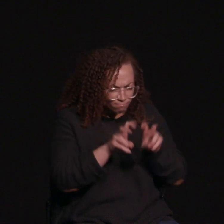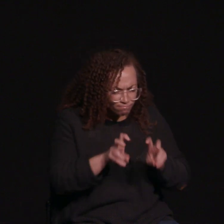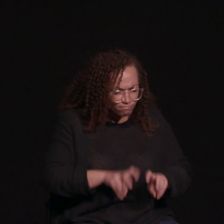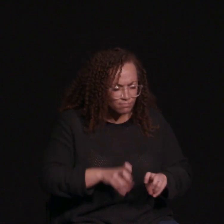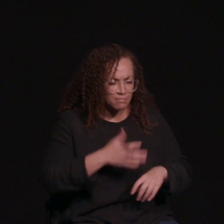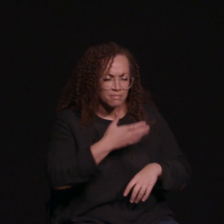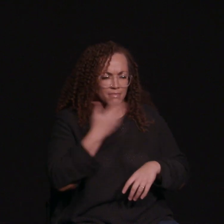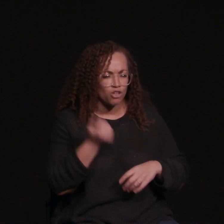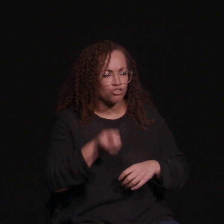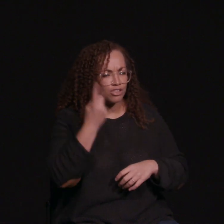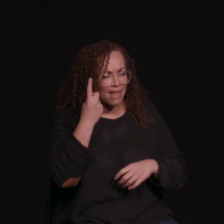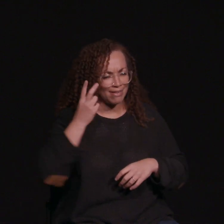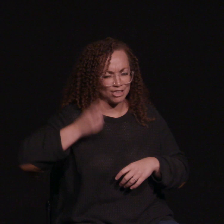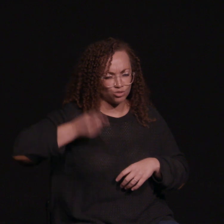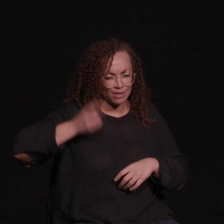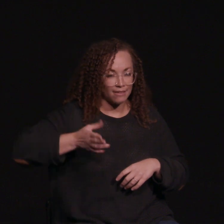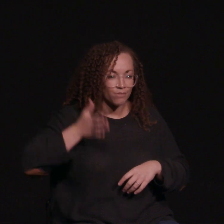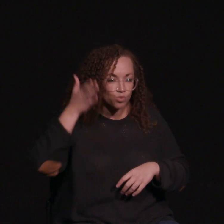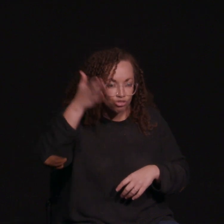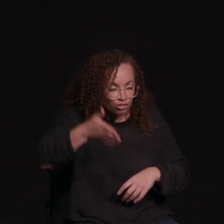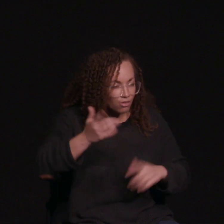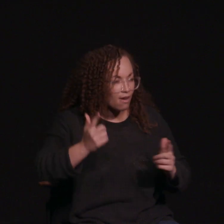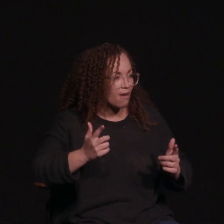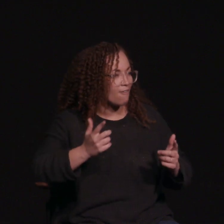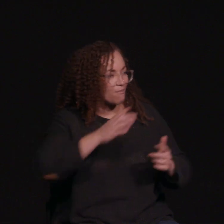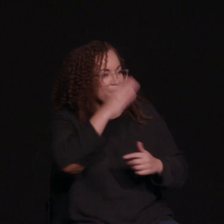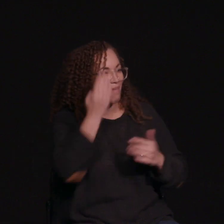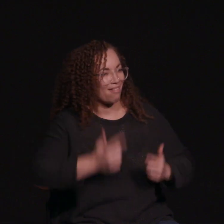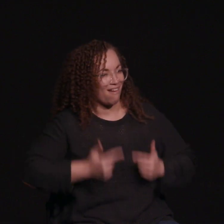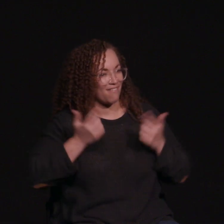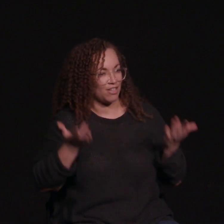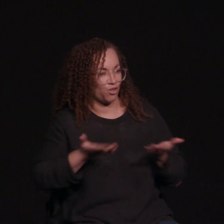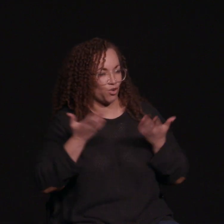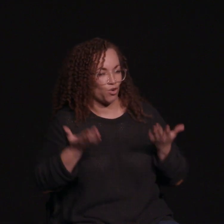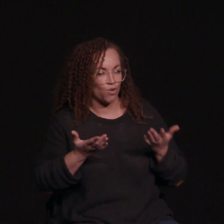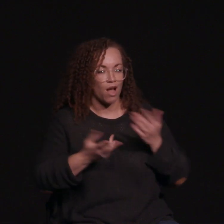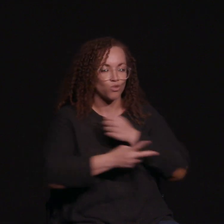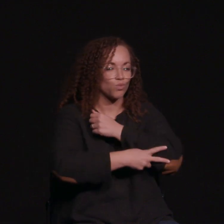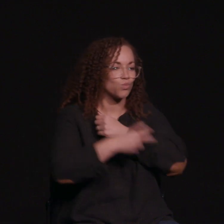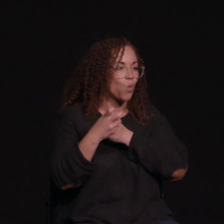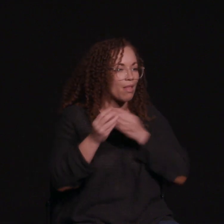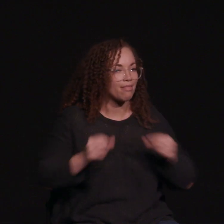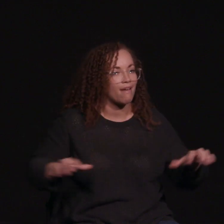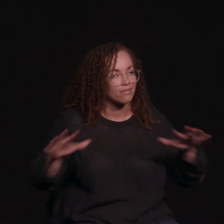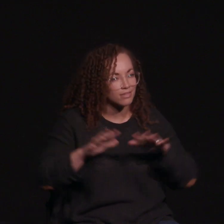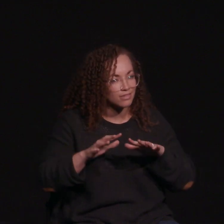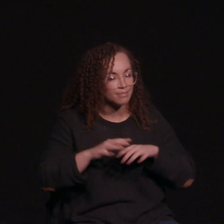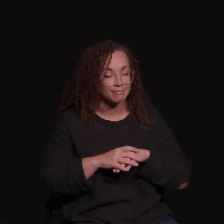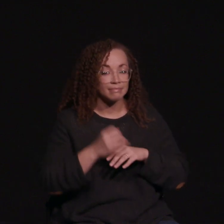future of Black life on stolen lands. And if you've come to any of our events,